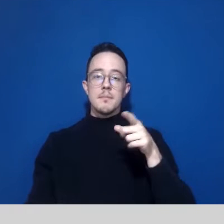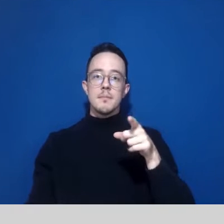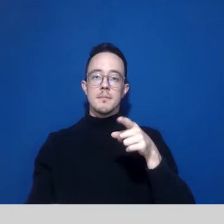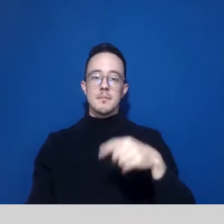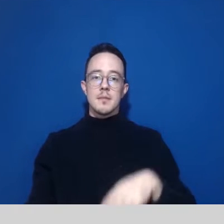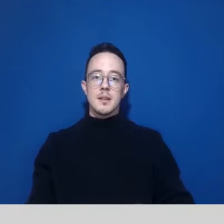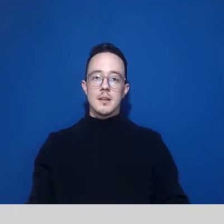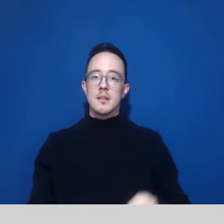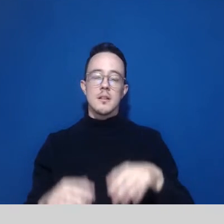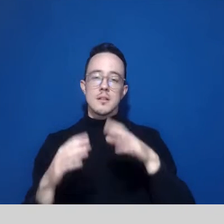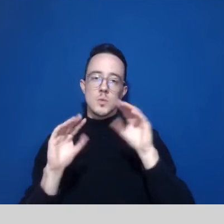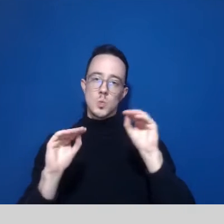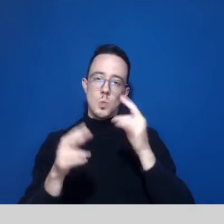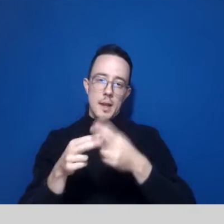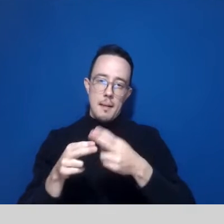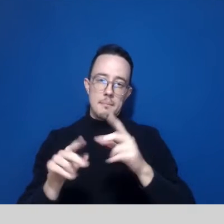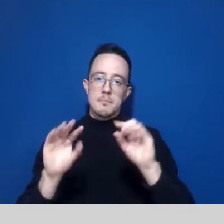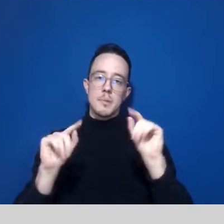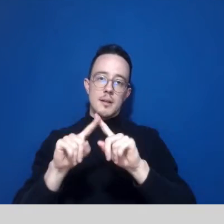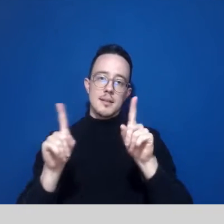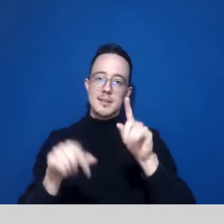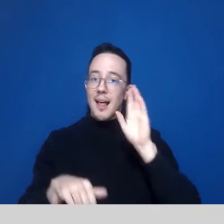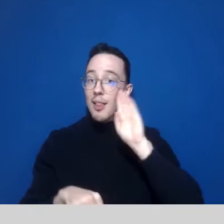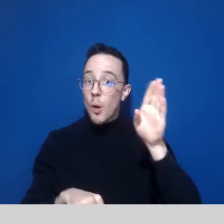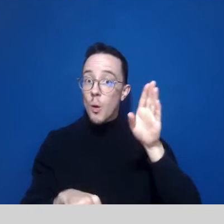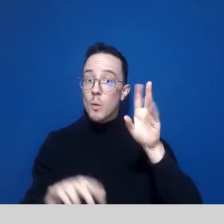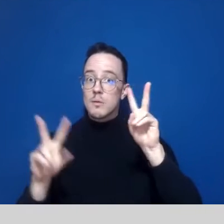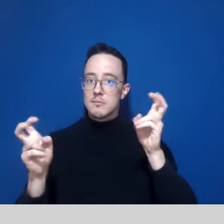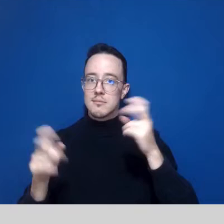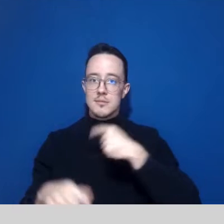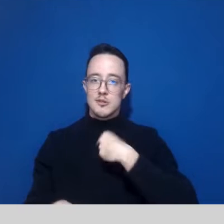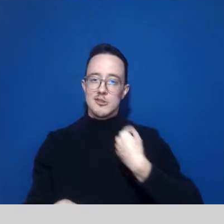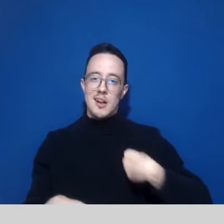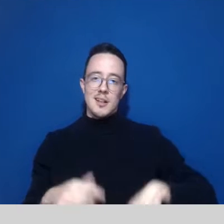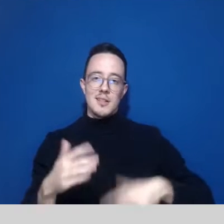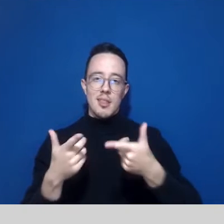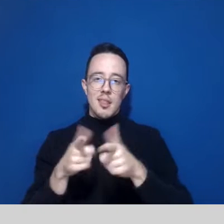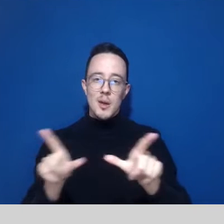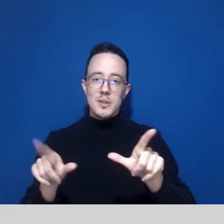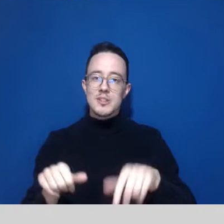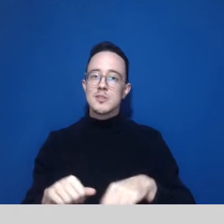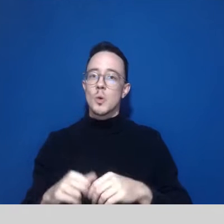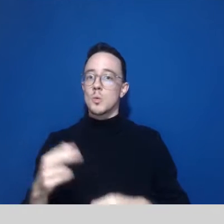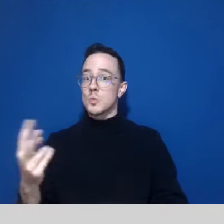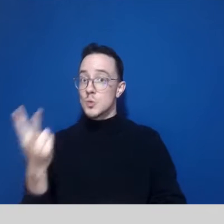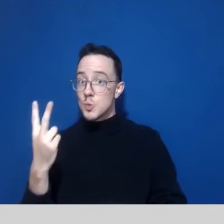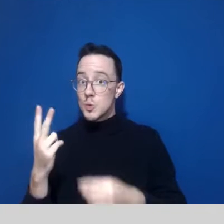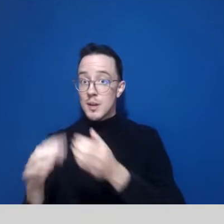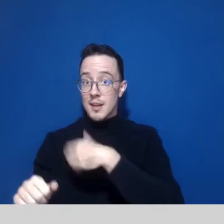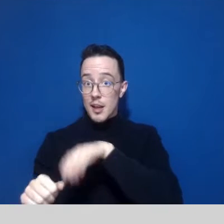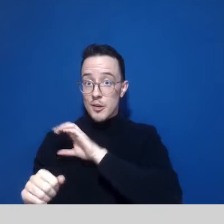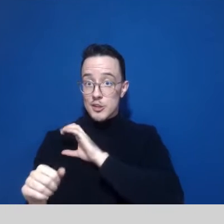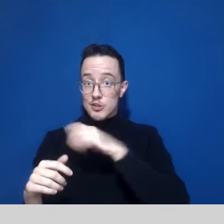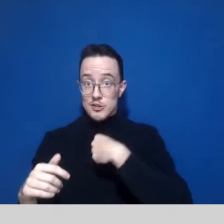or this is no last name this is a word, nĭ hăo, so hello in Chinese, and in this case,